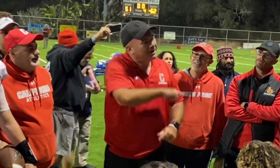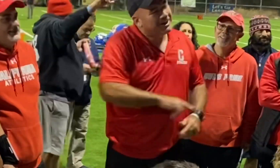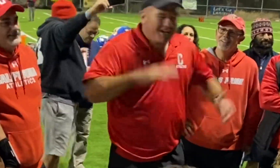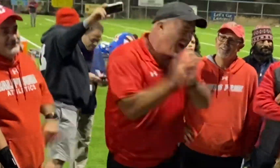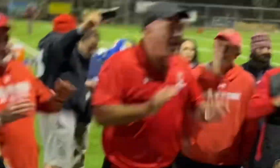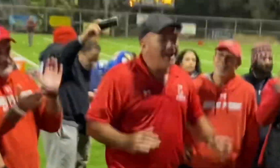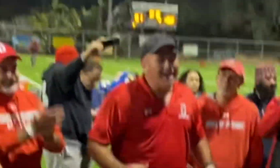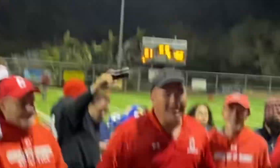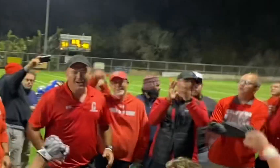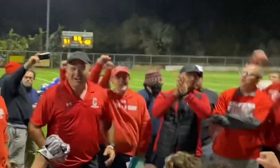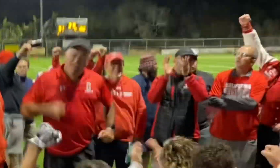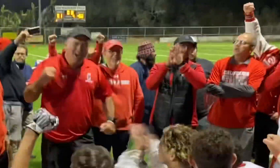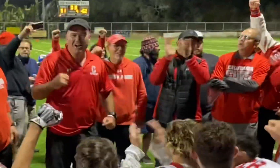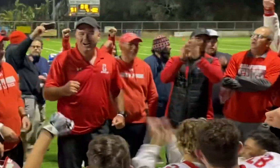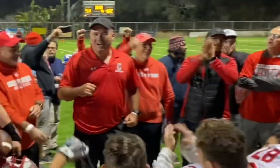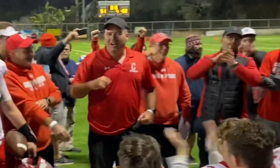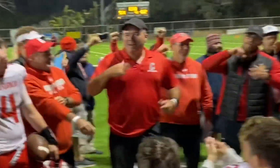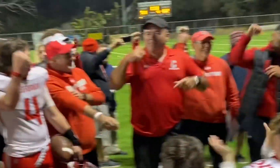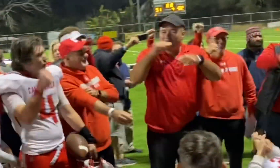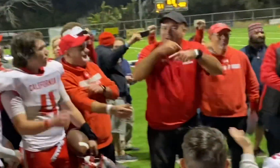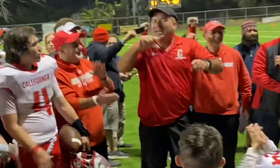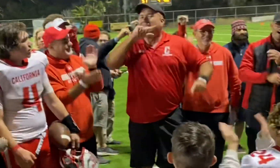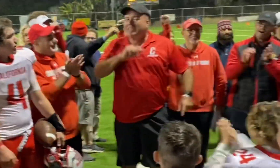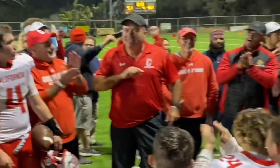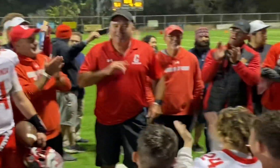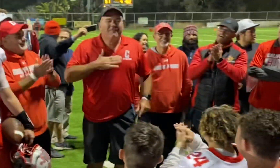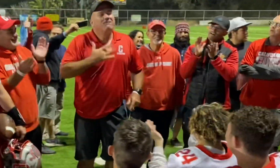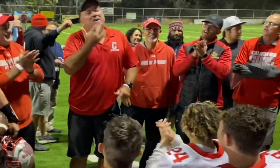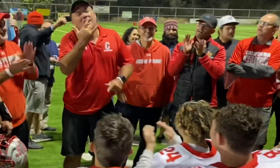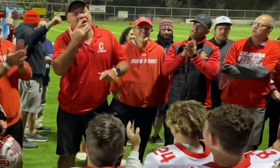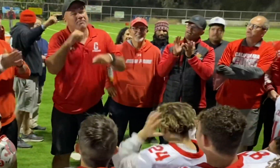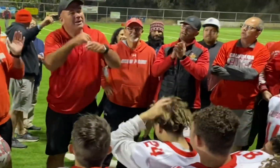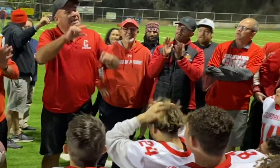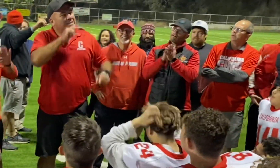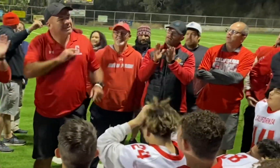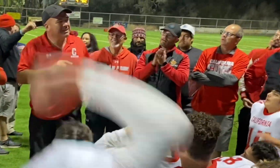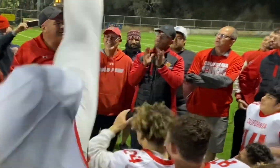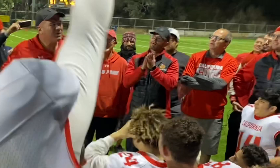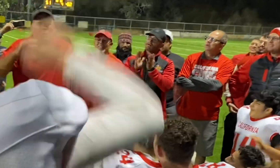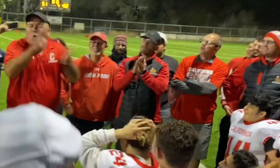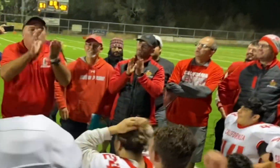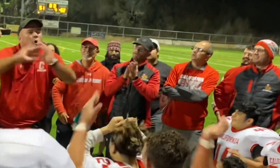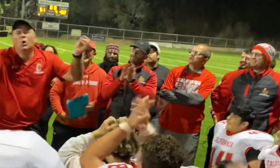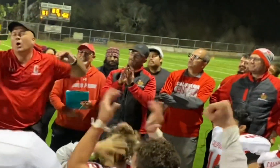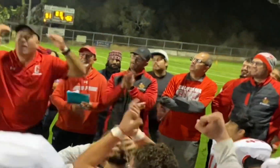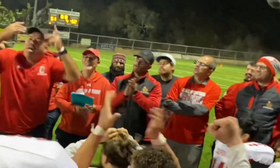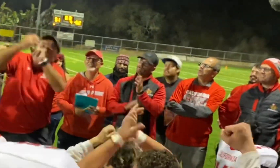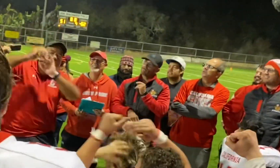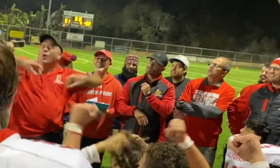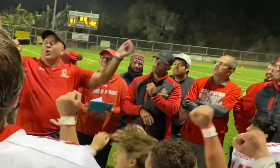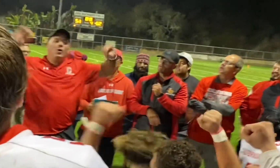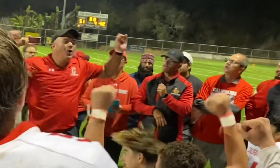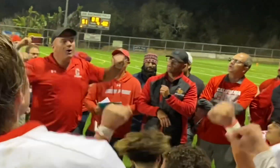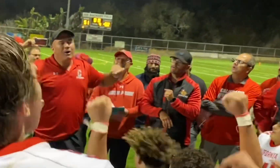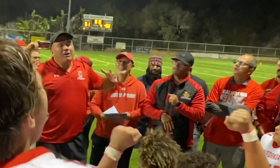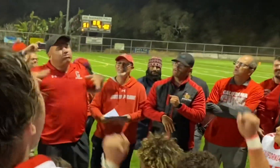all in all, i really proud of you all!! let's go!! yeahhh!! as of now, we are going to have football practice during the fall break that's my favorite time of the year for football to have the practices in fall break due to fact; no school week means what football time only!!